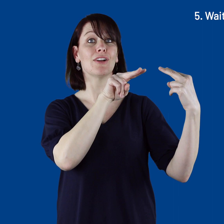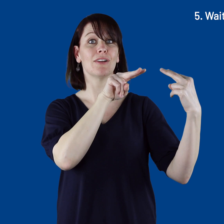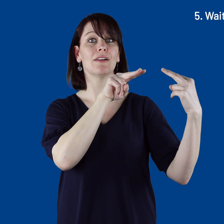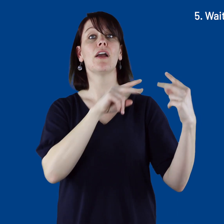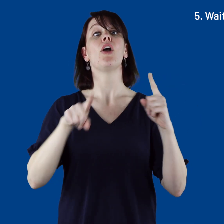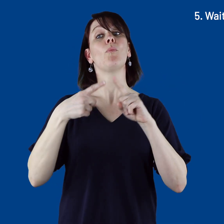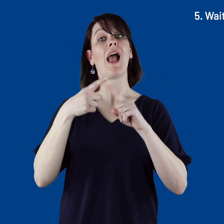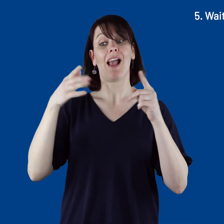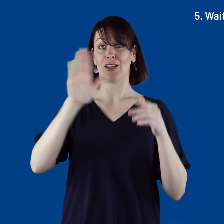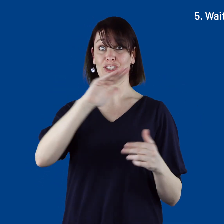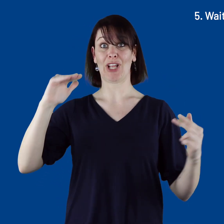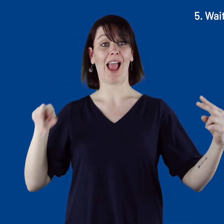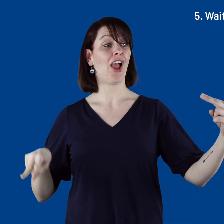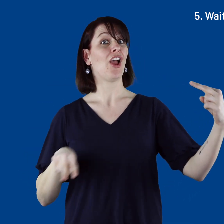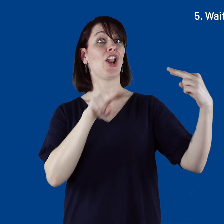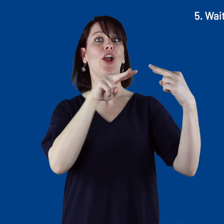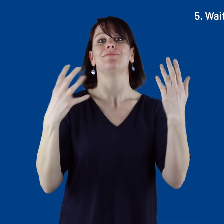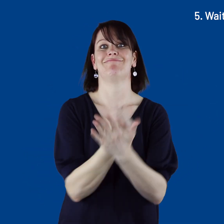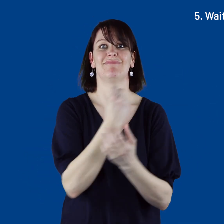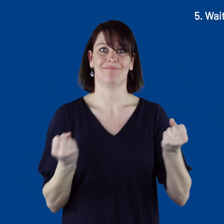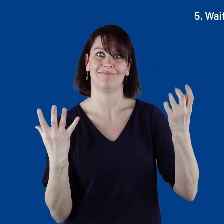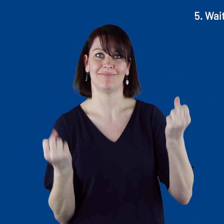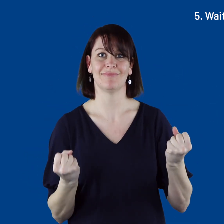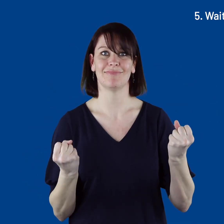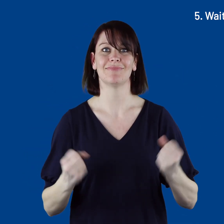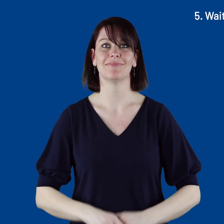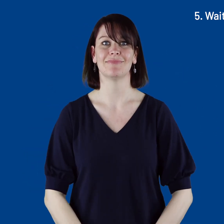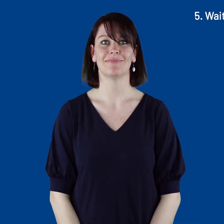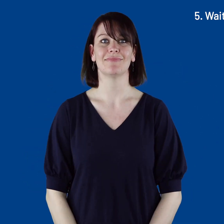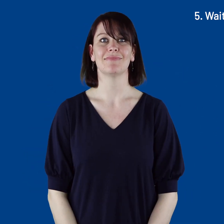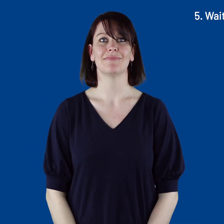them time to shift their attention between objects and people and then when your child looks at you,